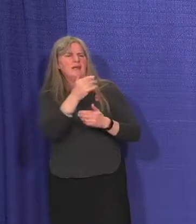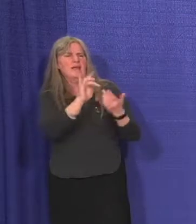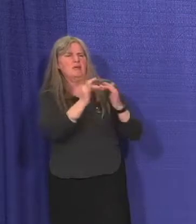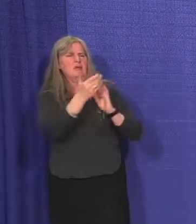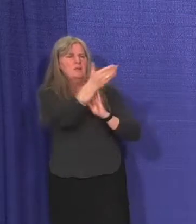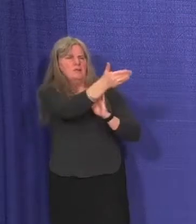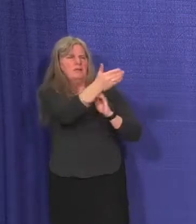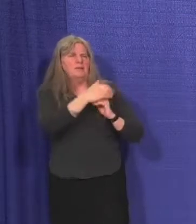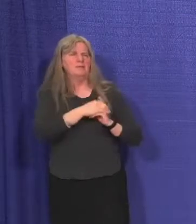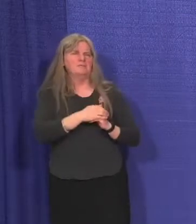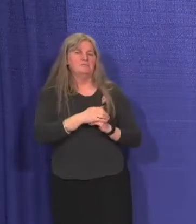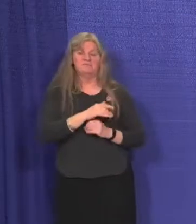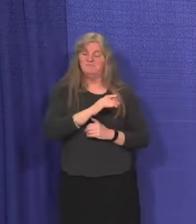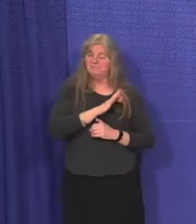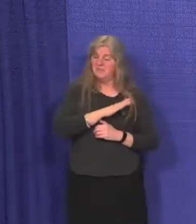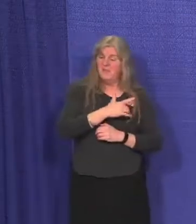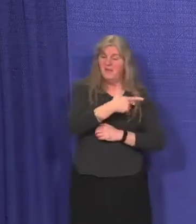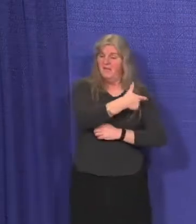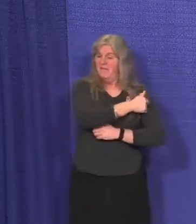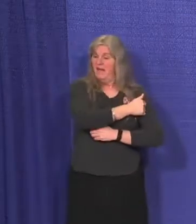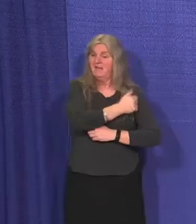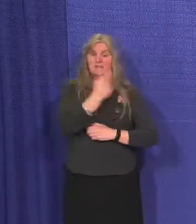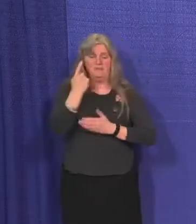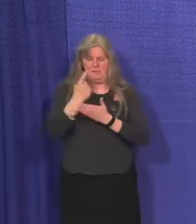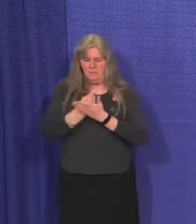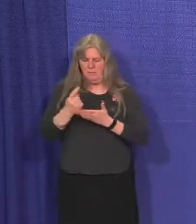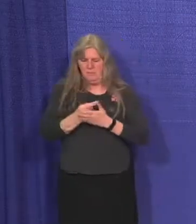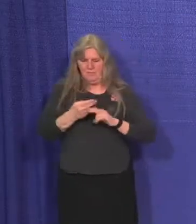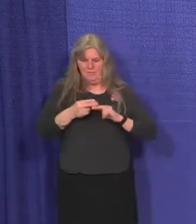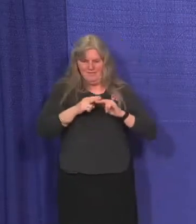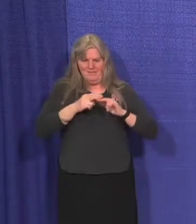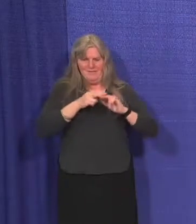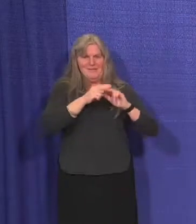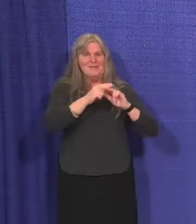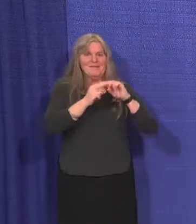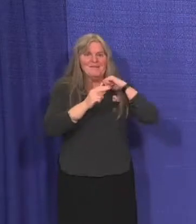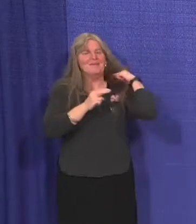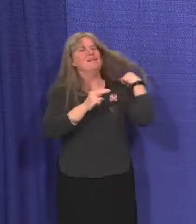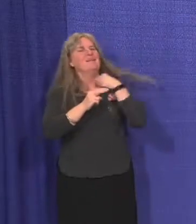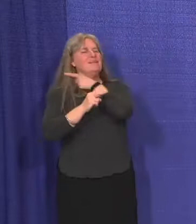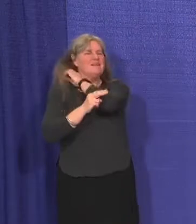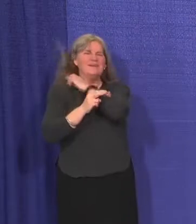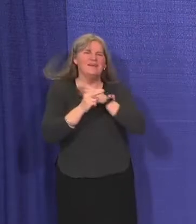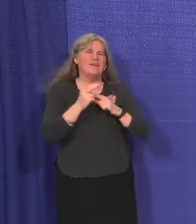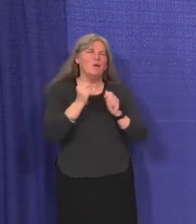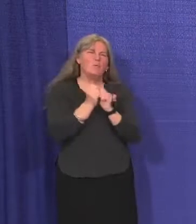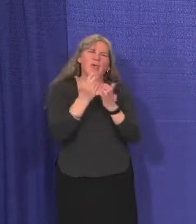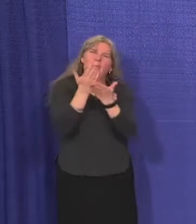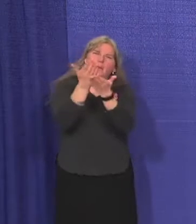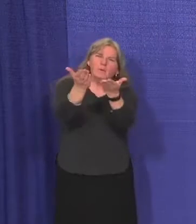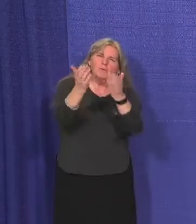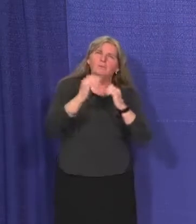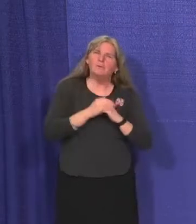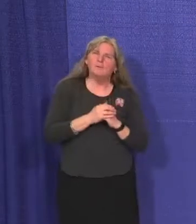through Friday. Appointments will still be available and walk and still welcome but only during certain